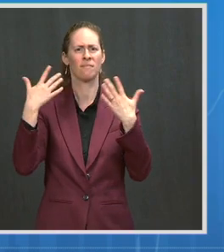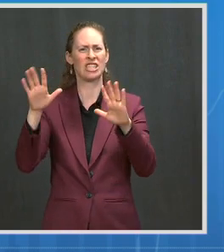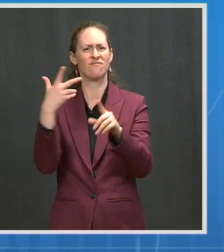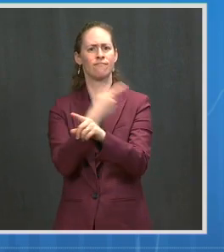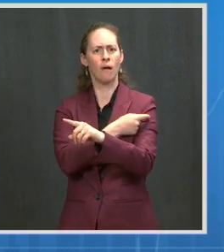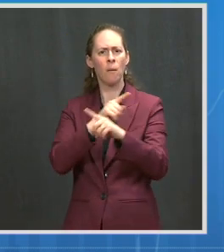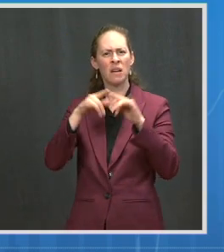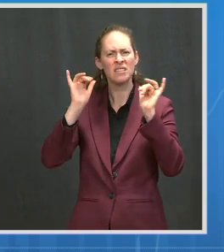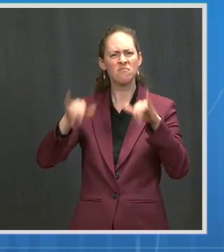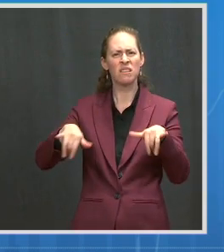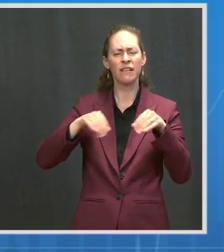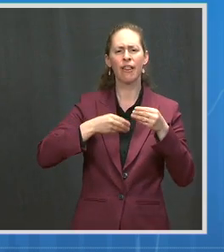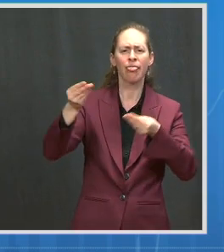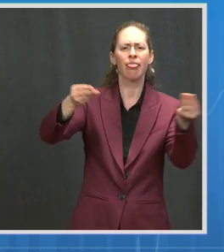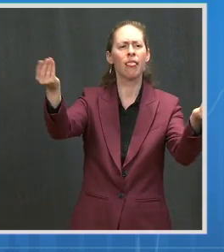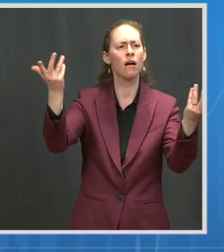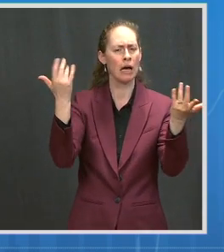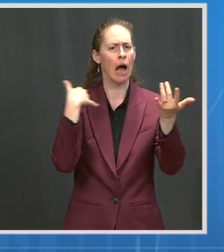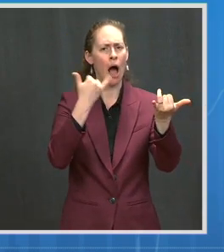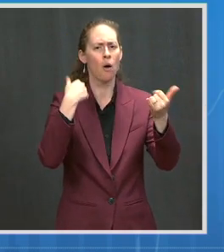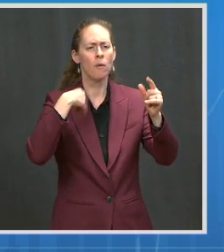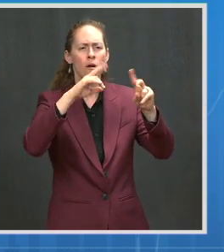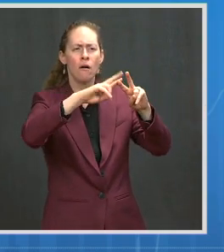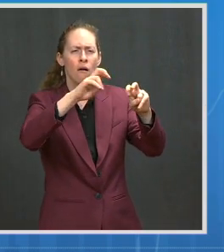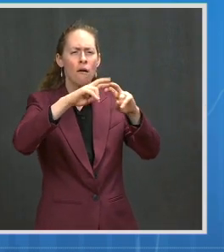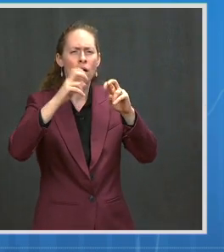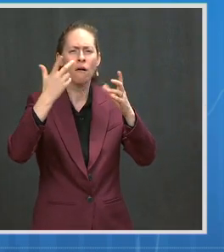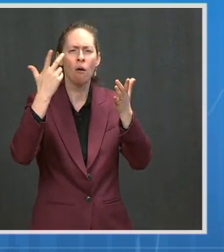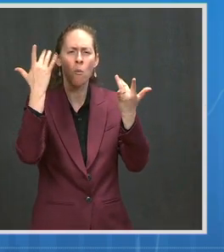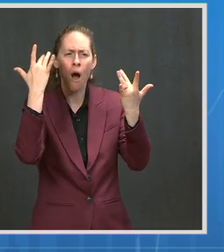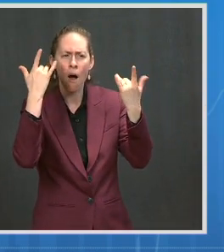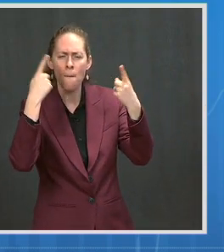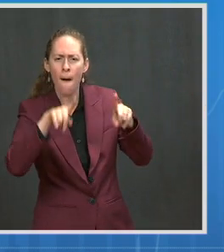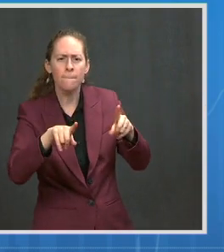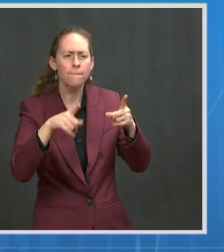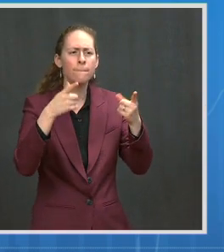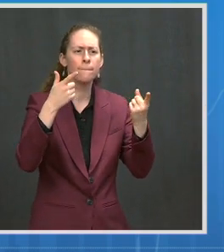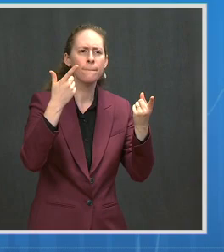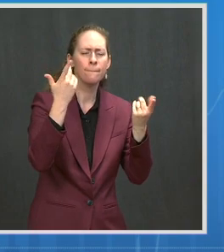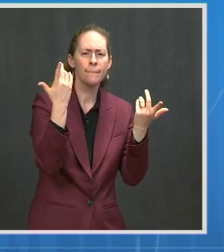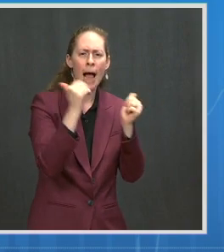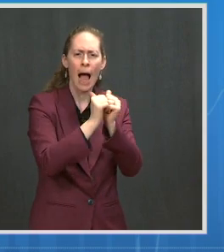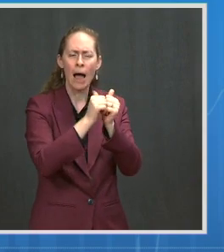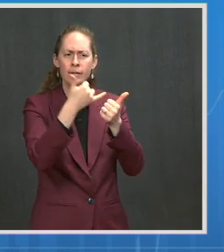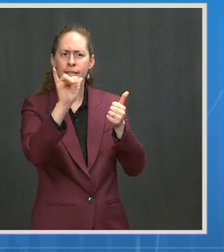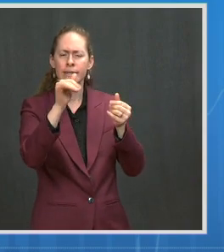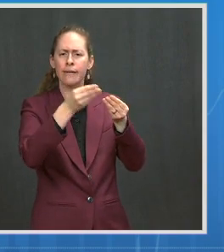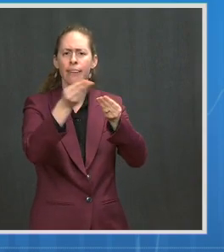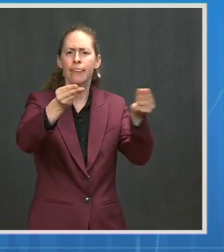So we are continuing to learn about breakthrough infections in the academic world as well.